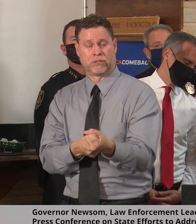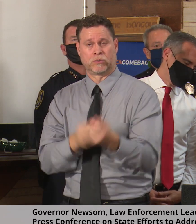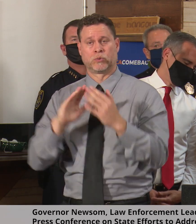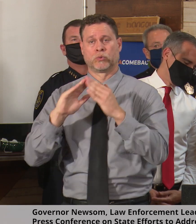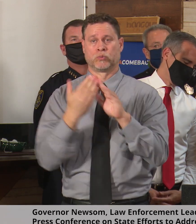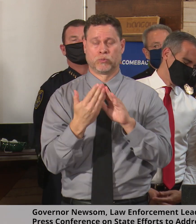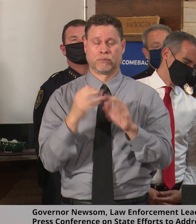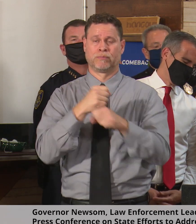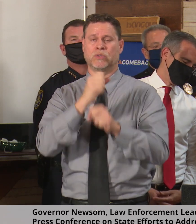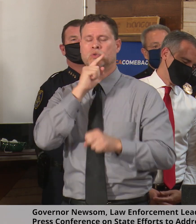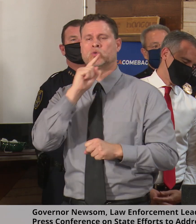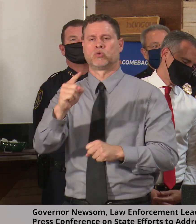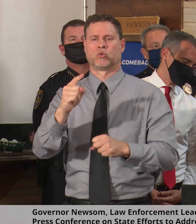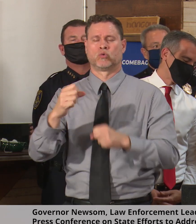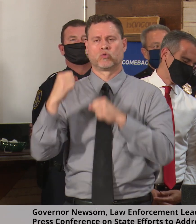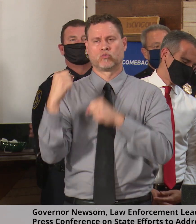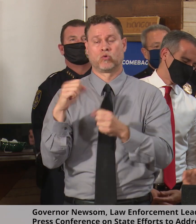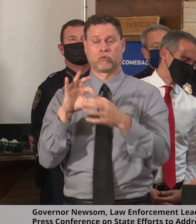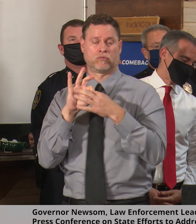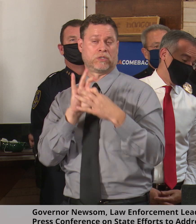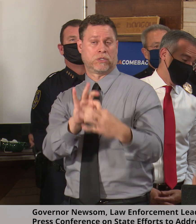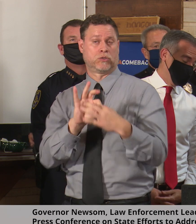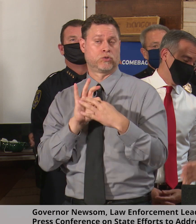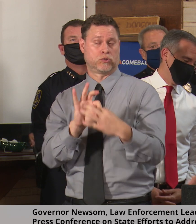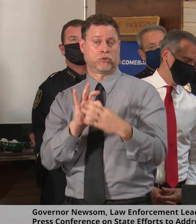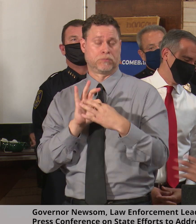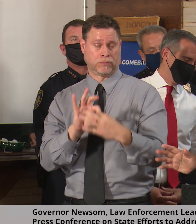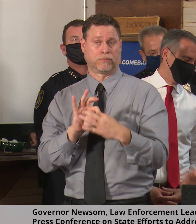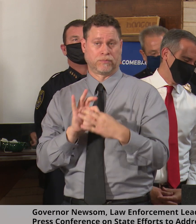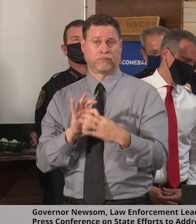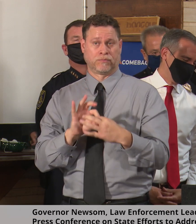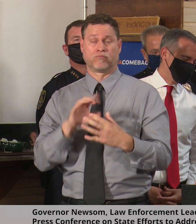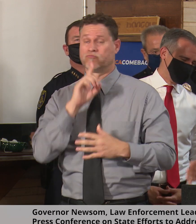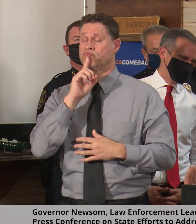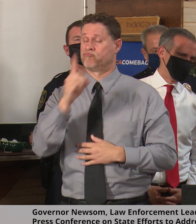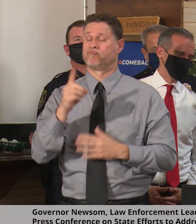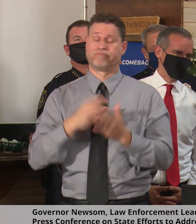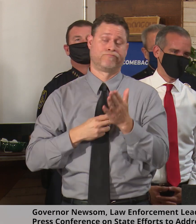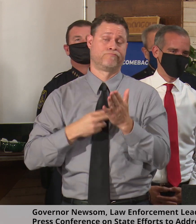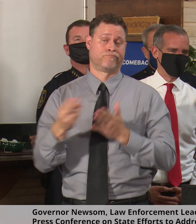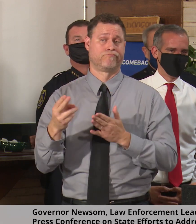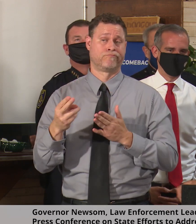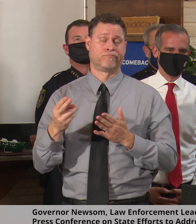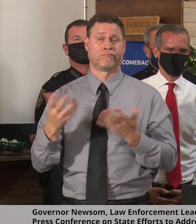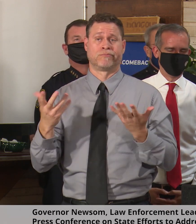make sure that there are strong relationships that have been you know quite frankly you know severed